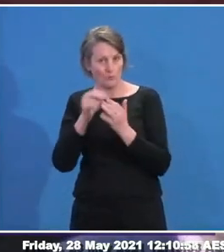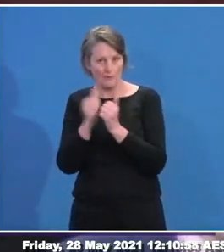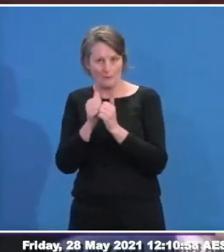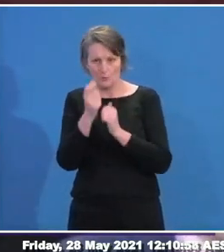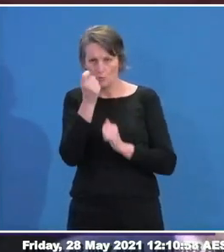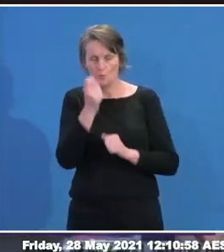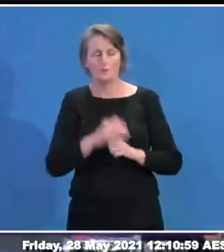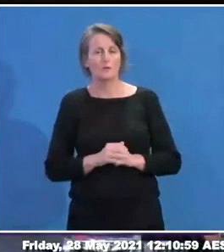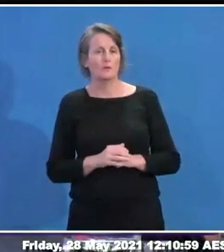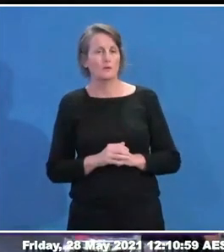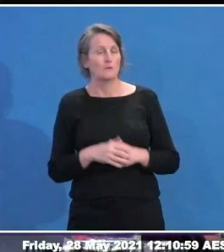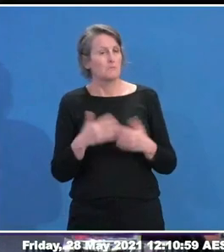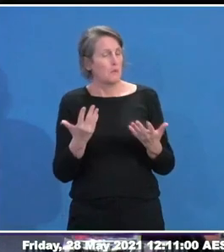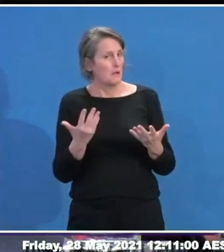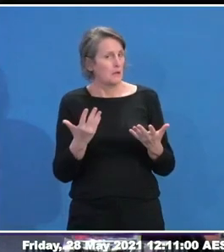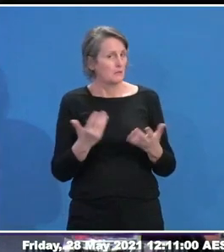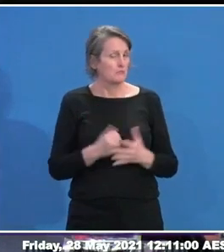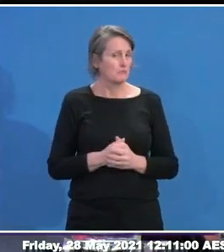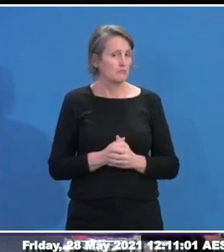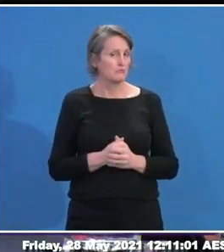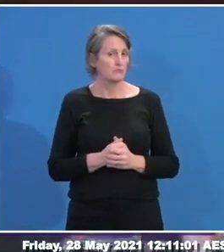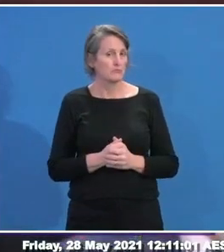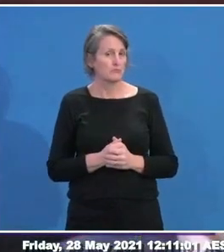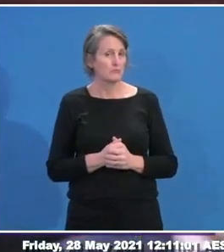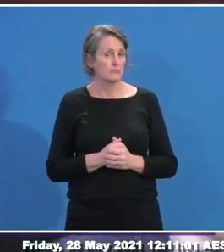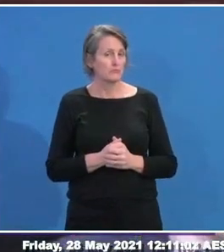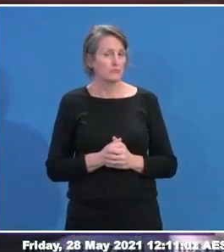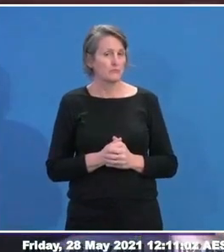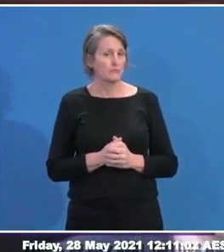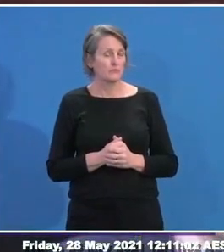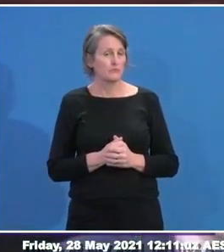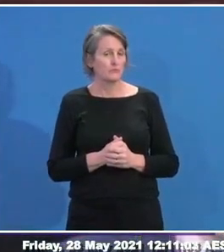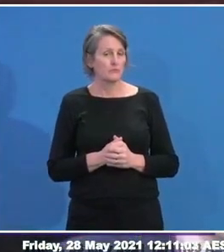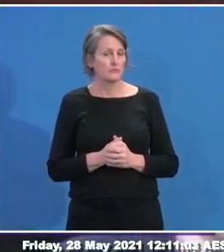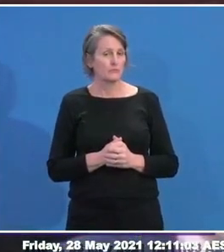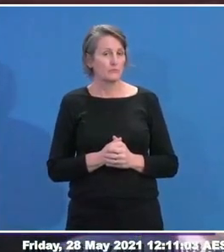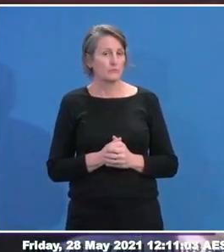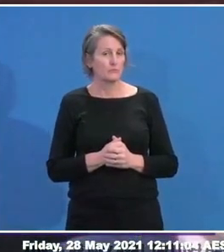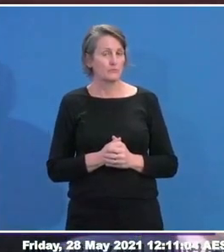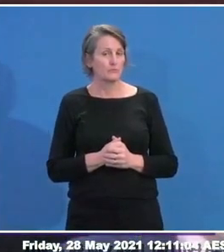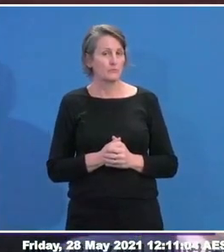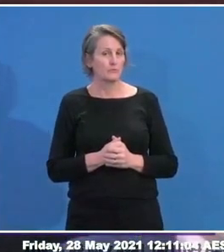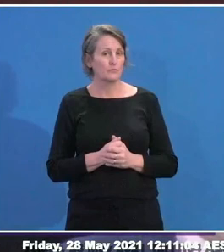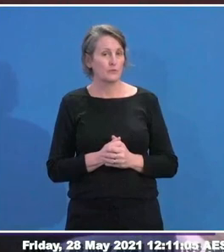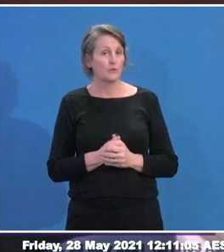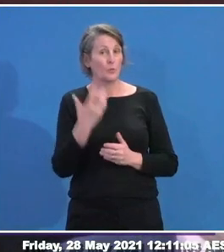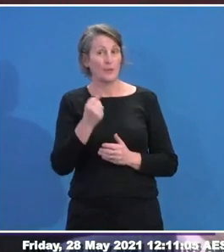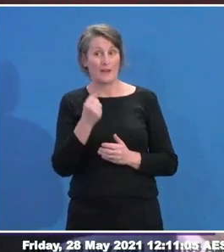Was there some sensitivity around the independent investigation given that there was a criminal investigation going on?